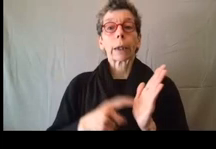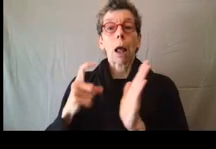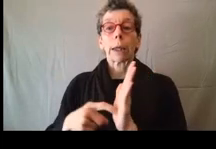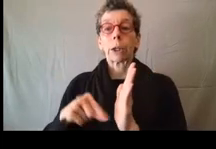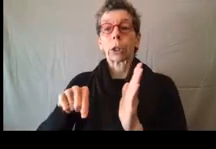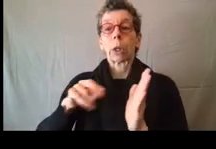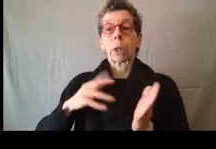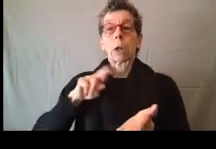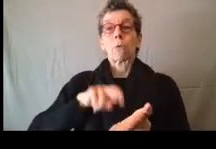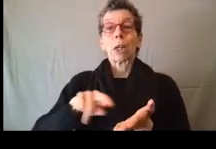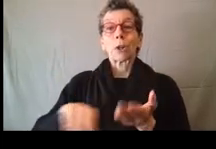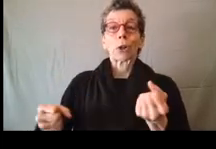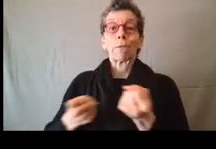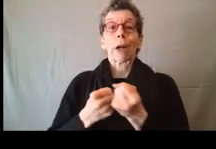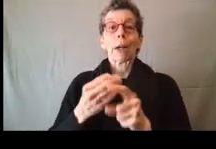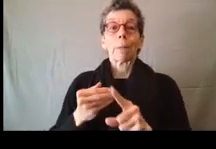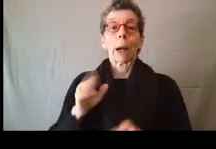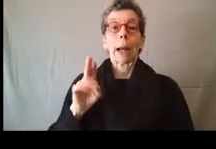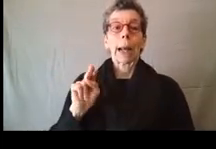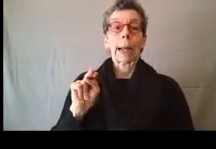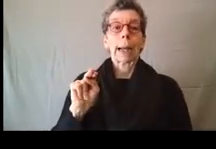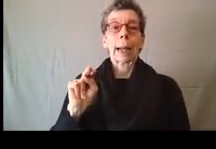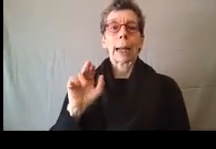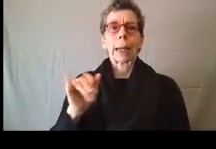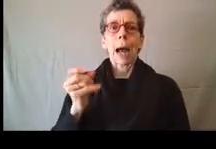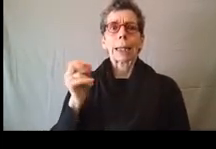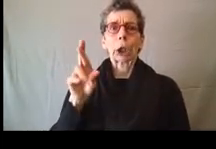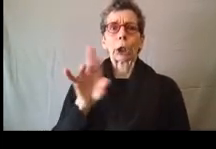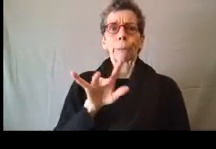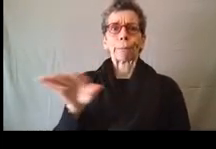was funded by NIDILRR, the National Institute on Disability, Independent Living and Rehabilitation